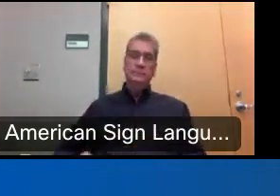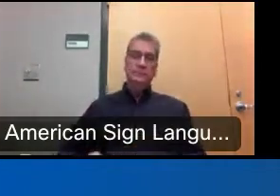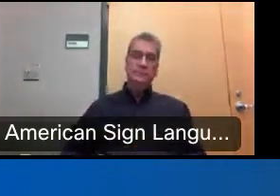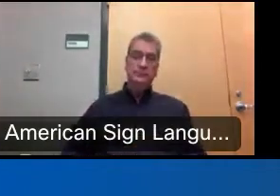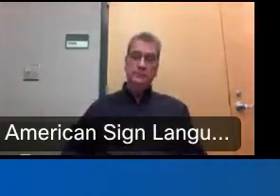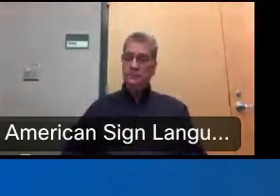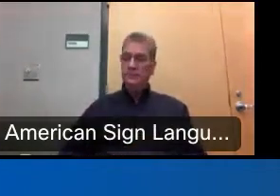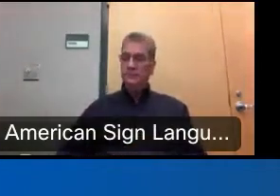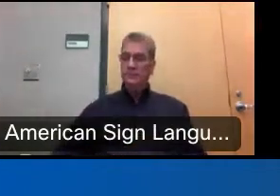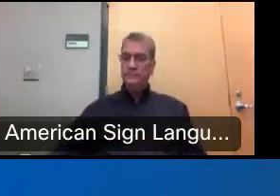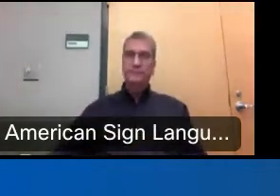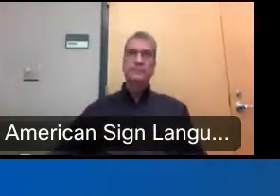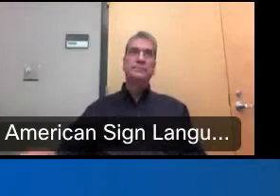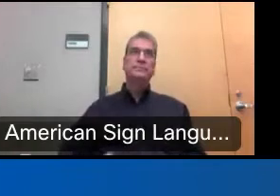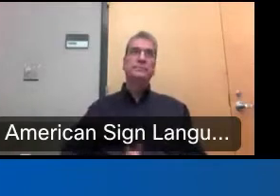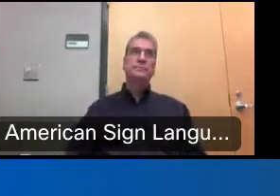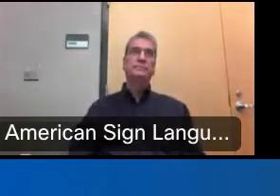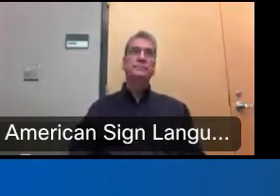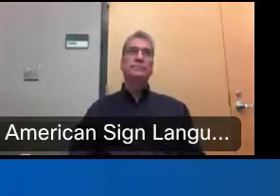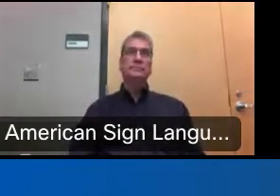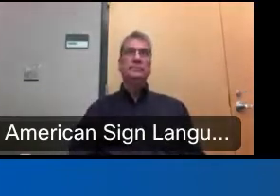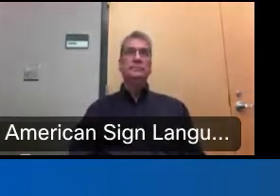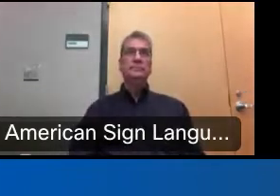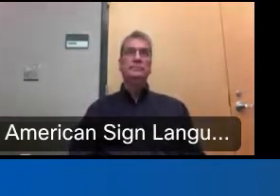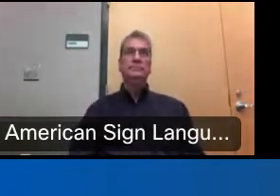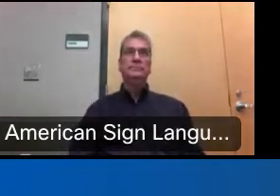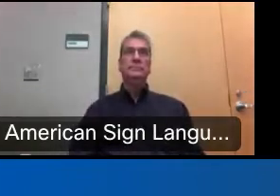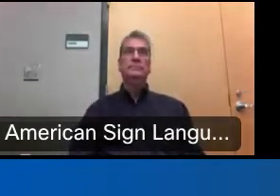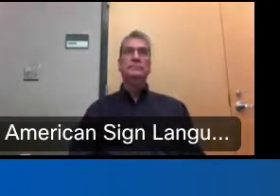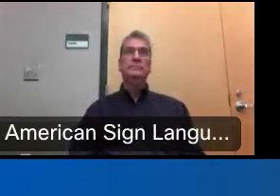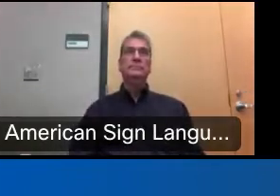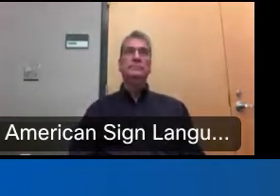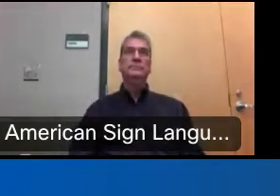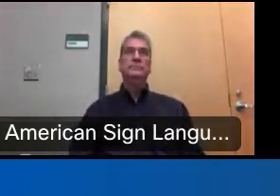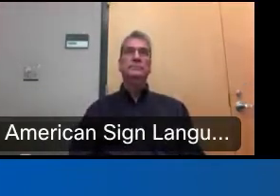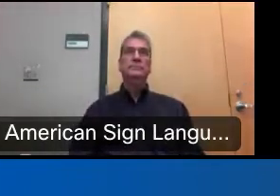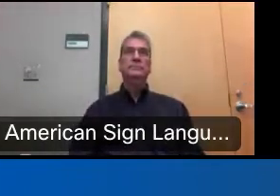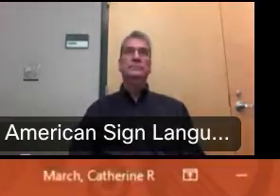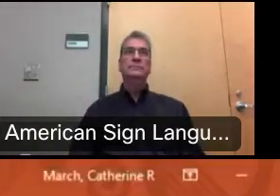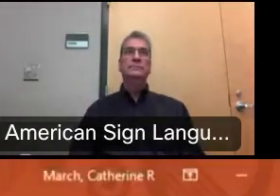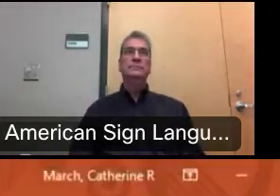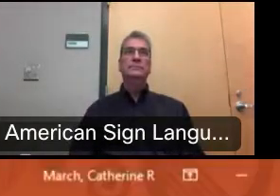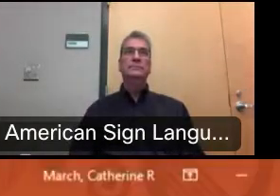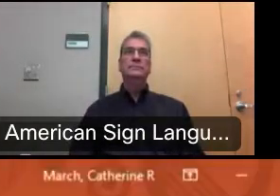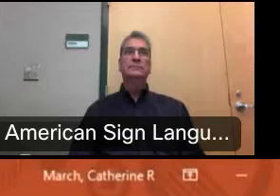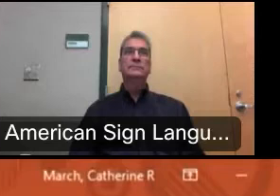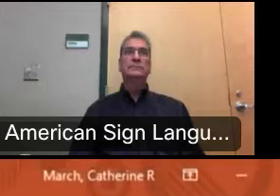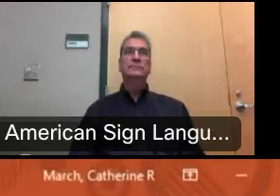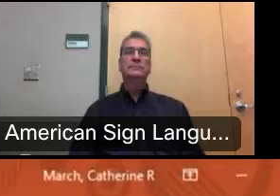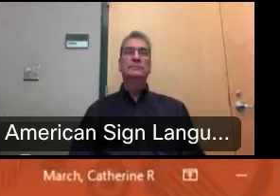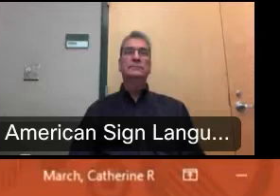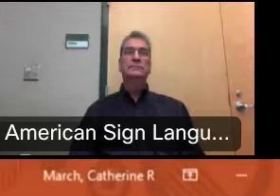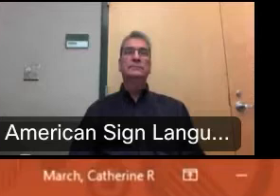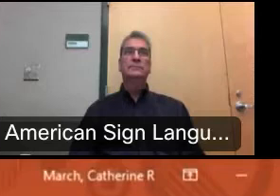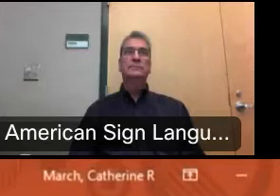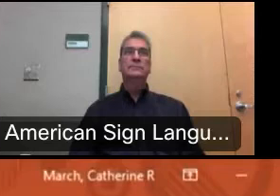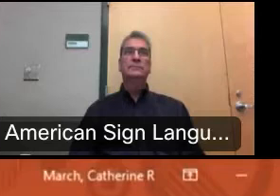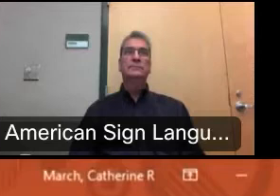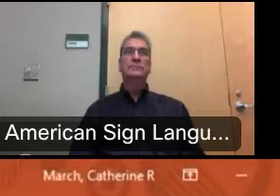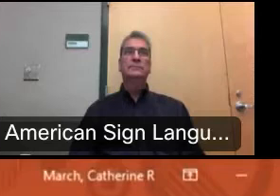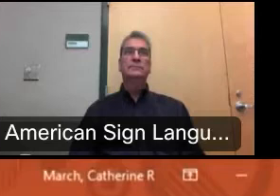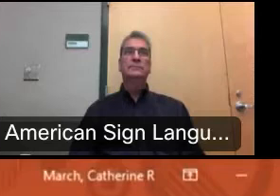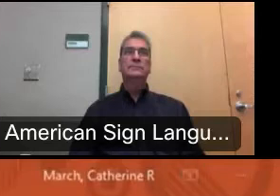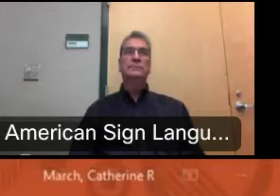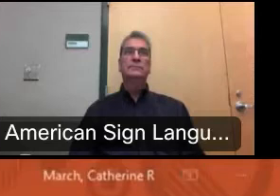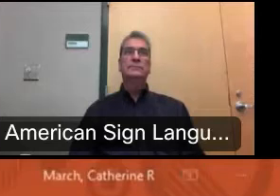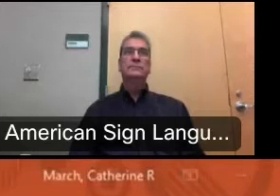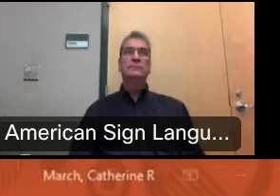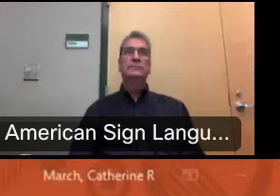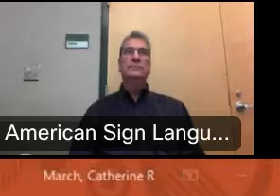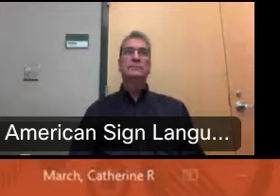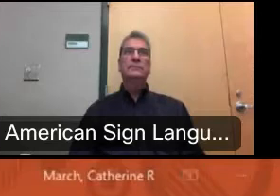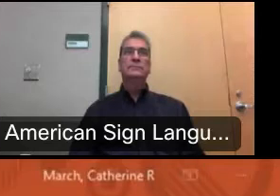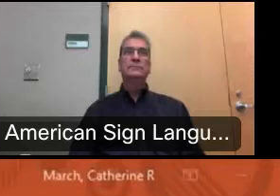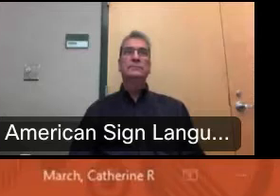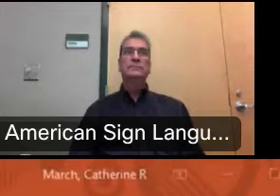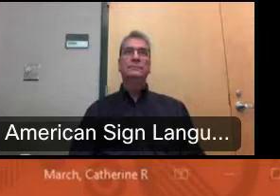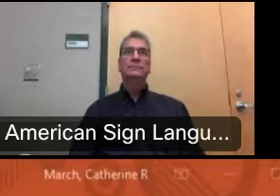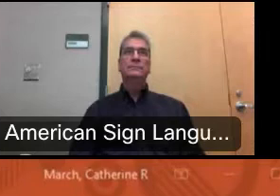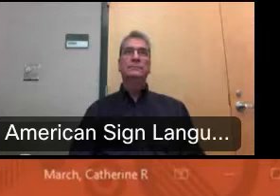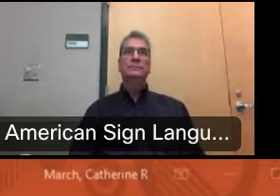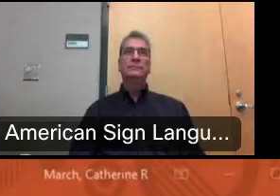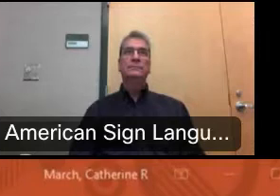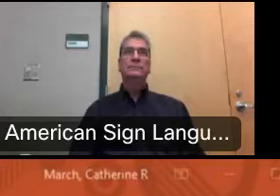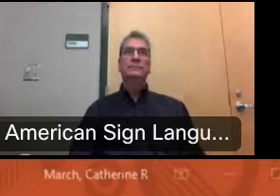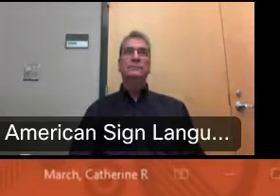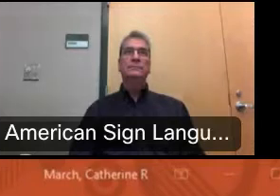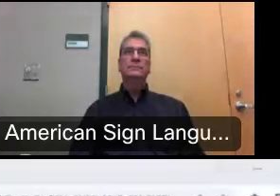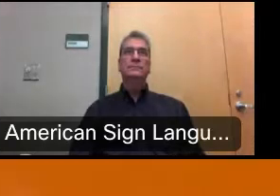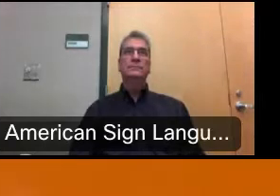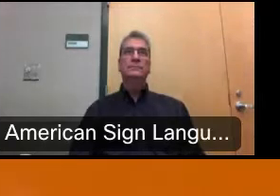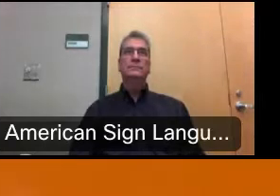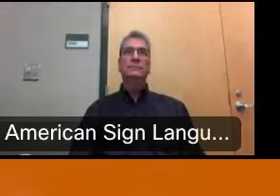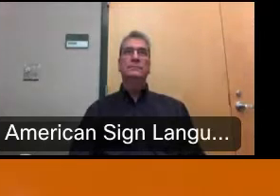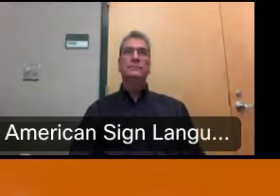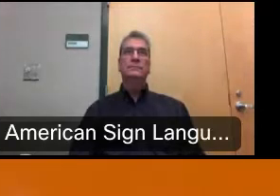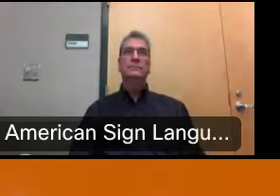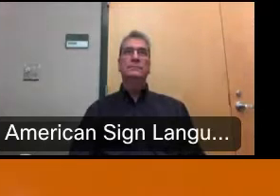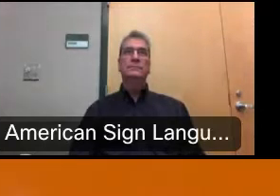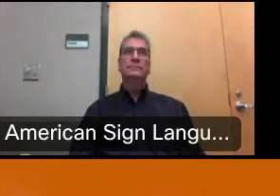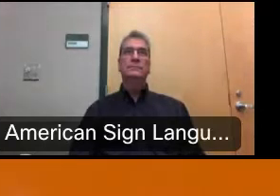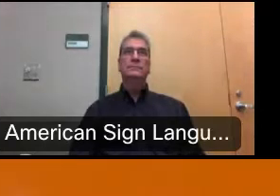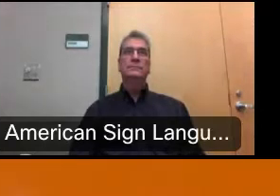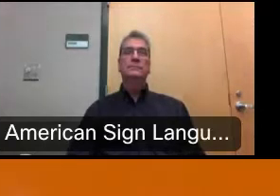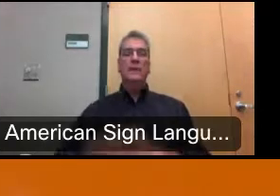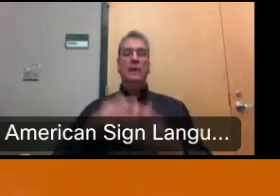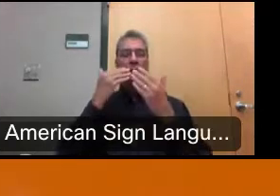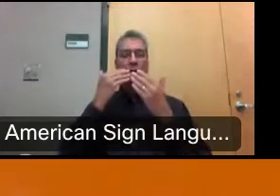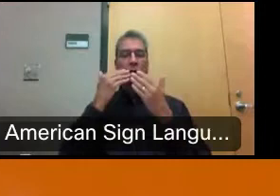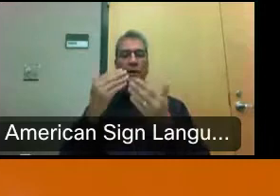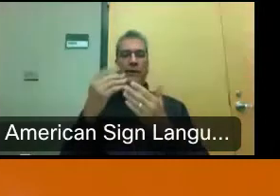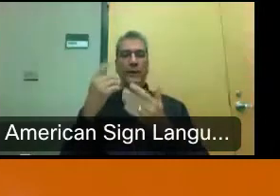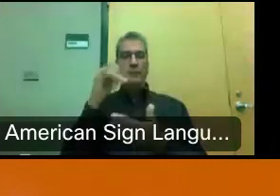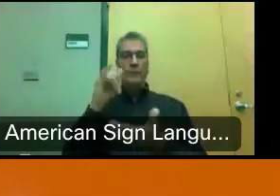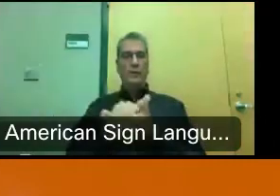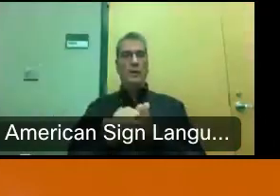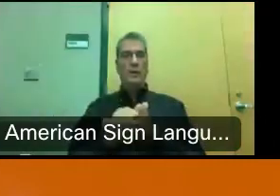All right, well, thank you for the warm introduction, et cetera. Uh, exciting opportunity to be